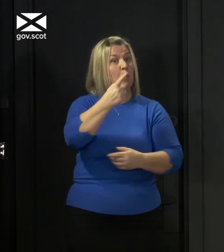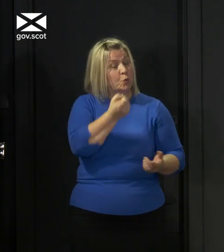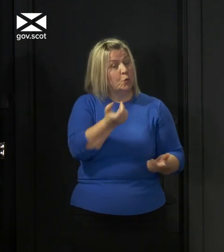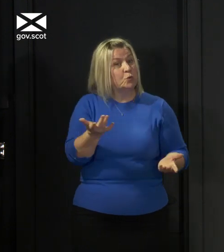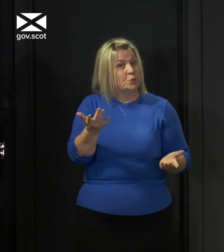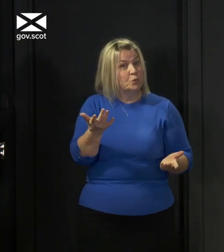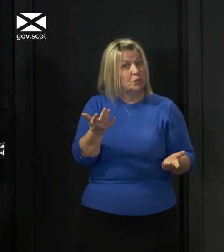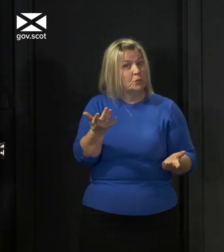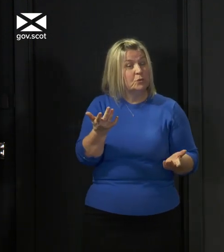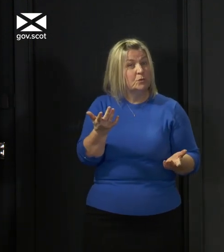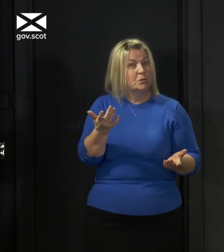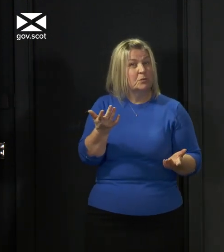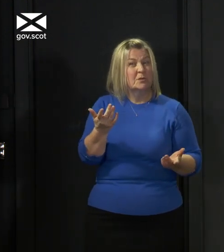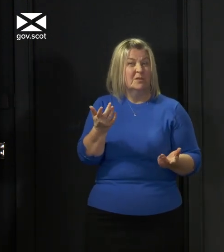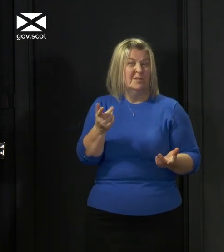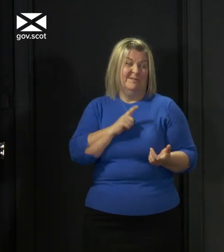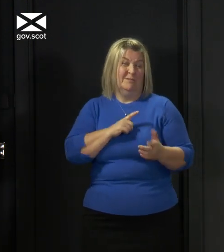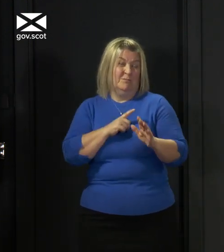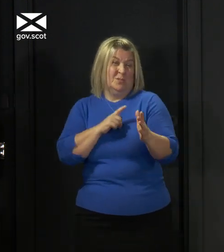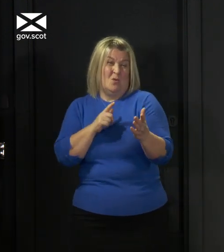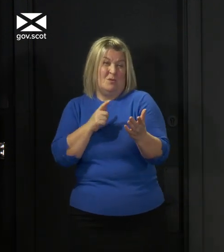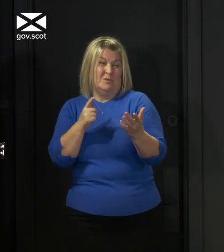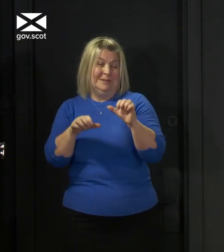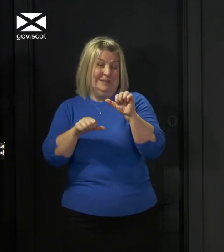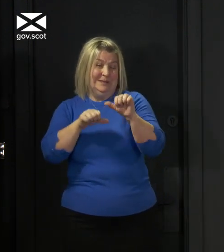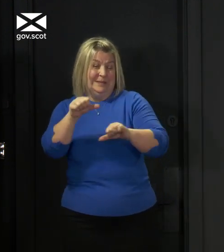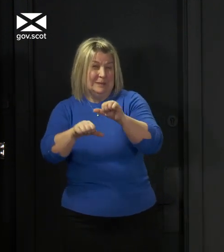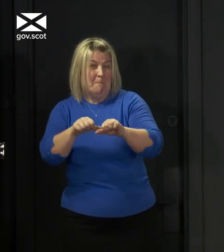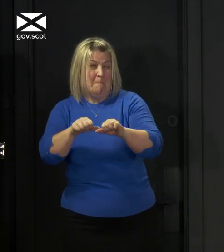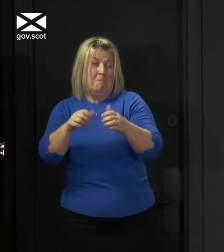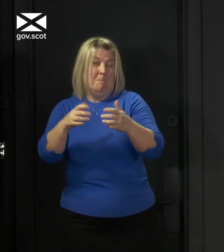years before they were back into that cycle so this is not was not an easy